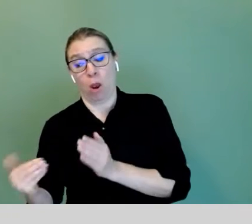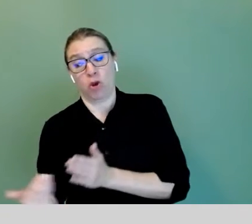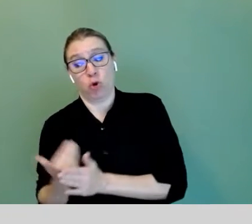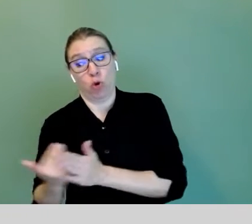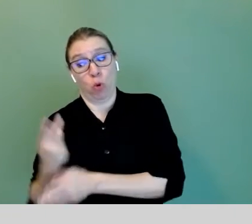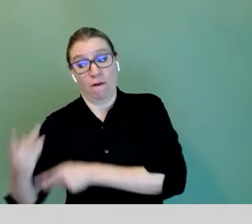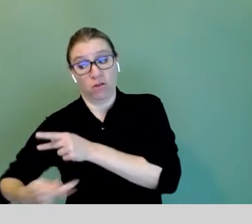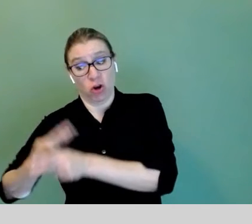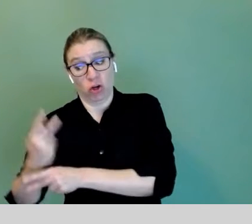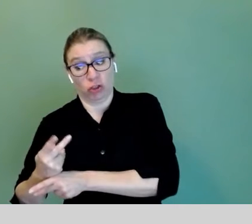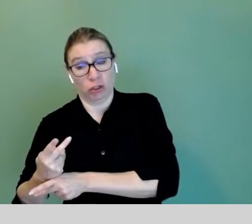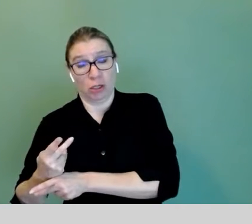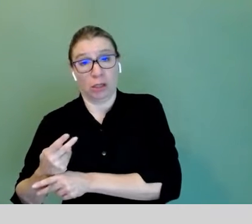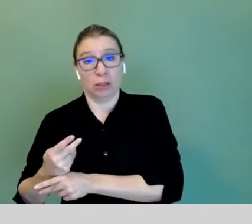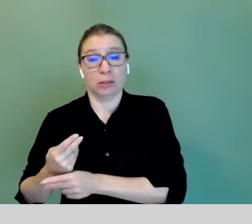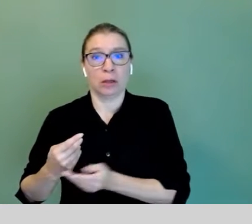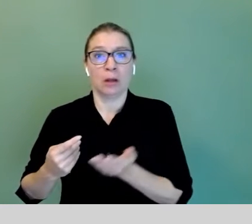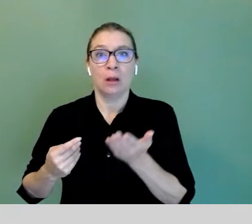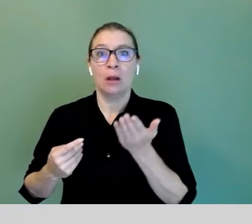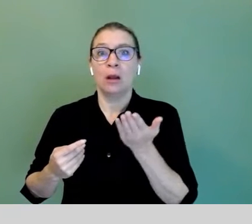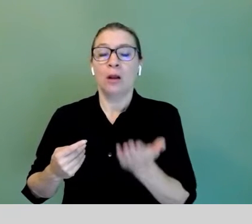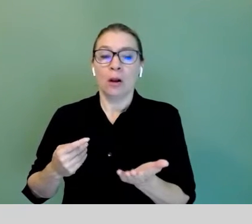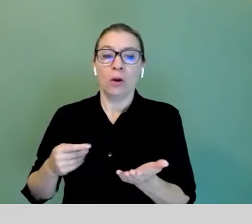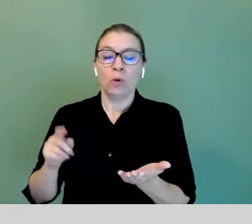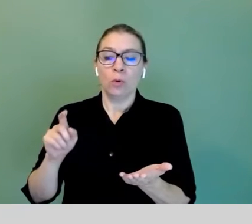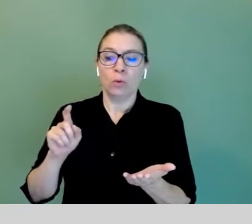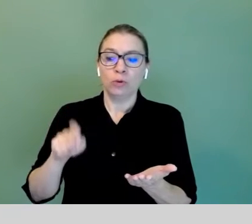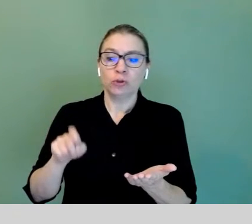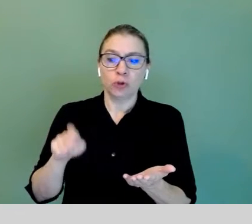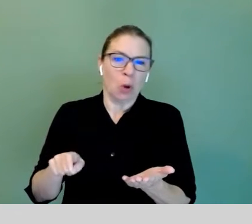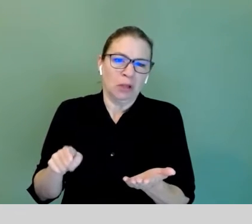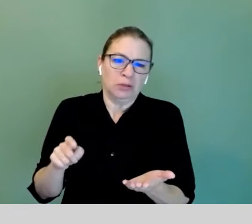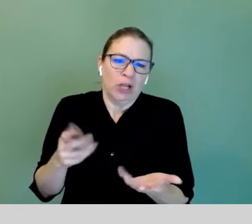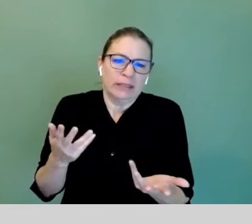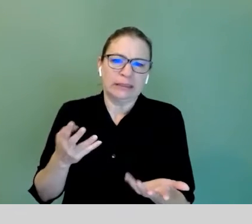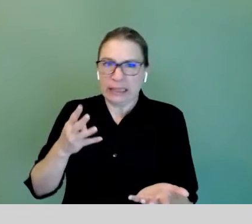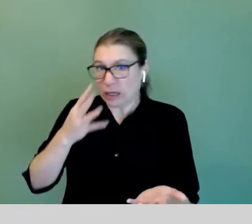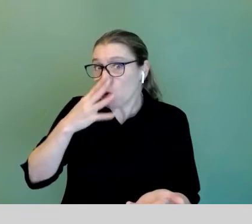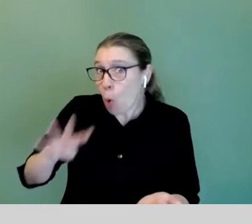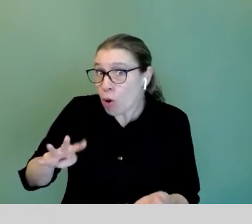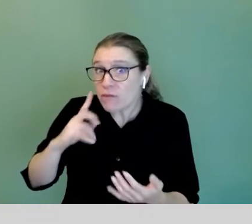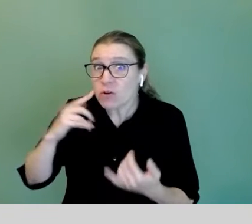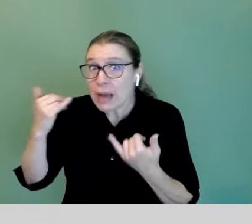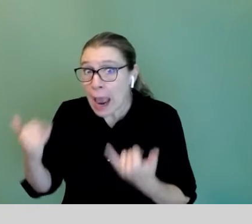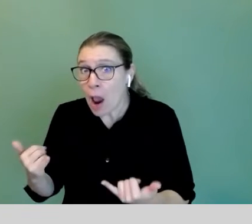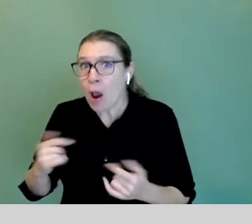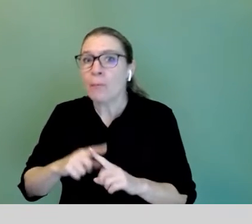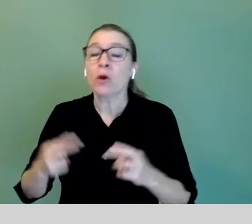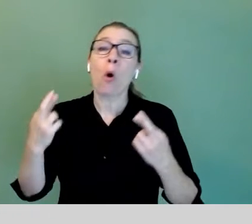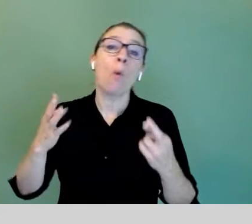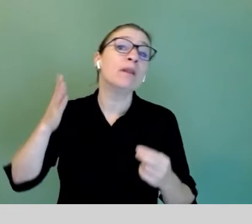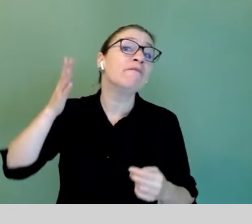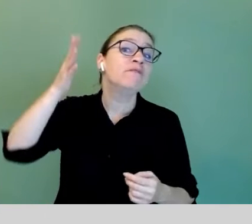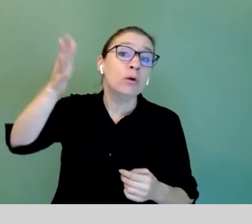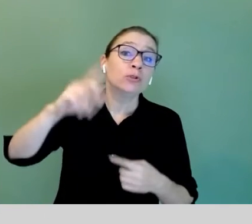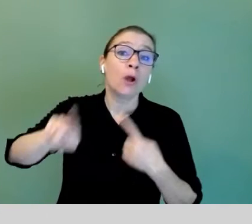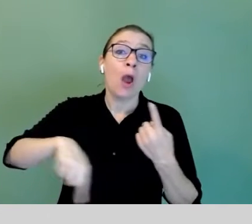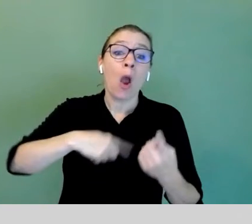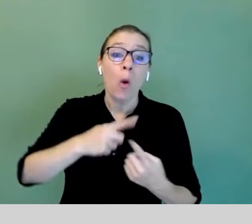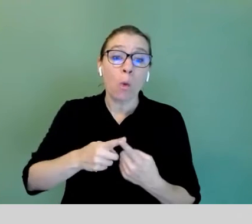from newer versions of Python that you should, at the moment, just ignore them. But I hope that in the future,